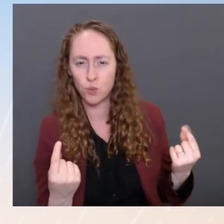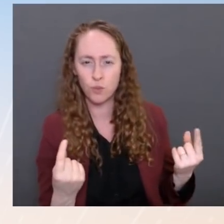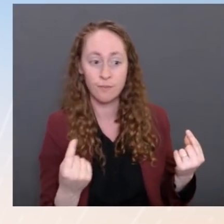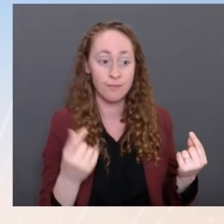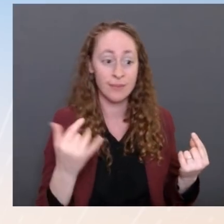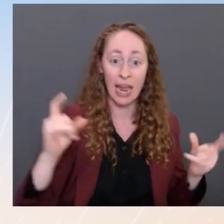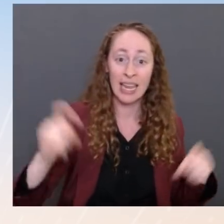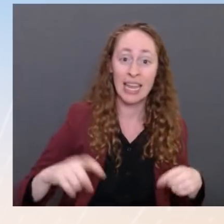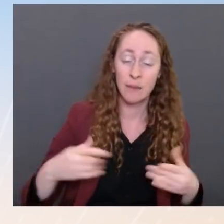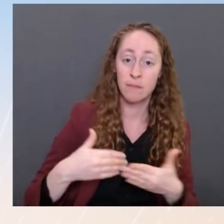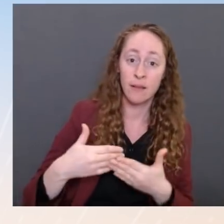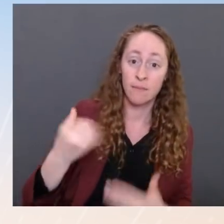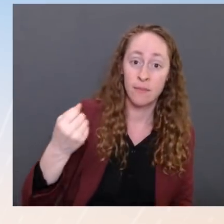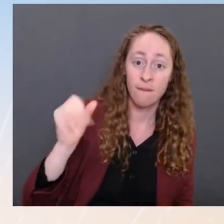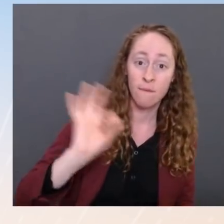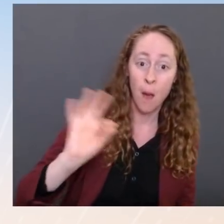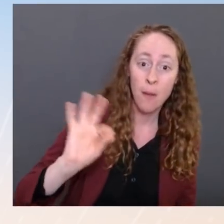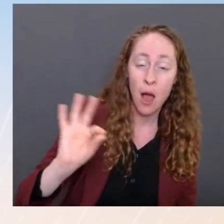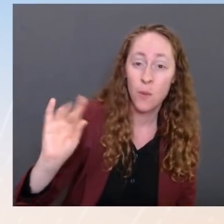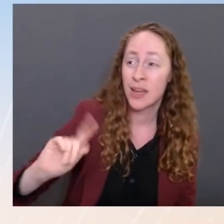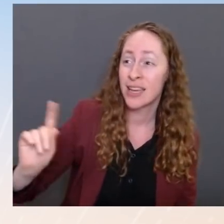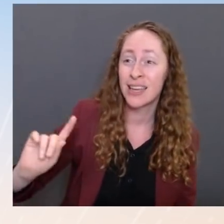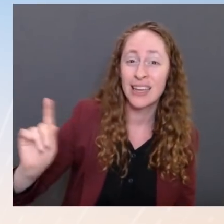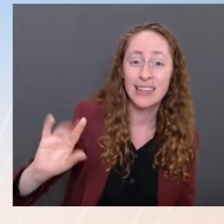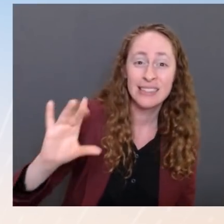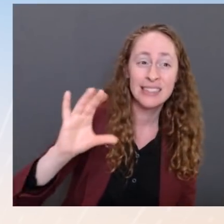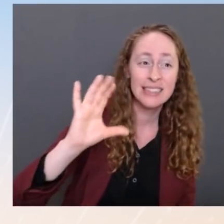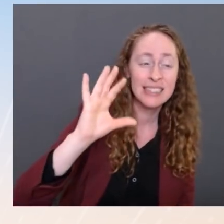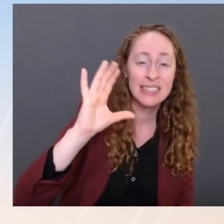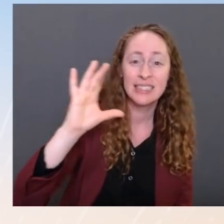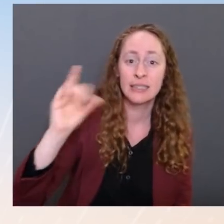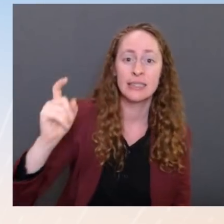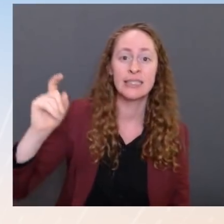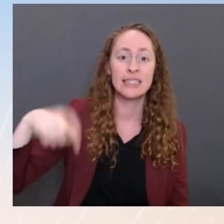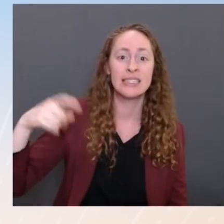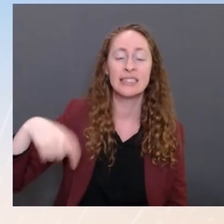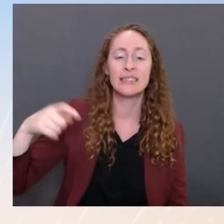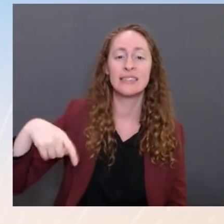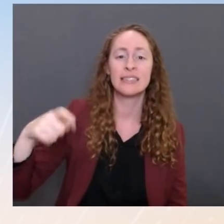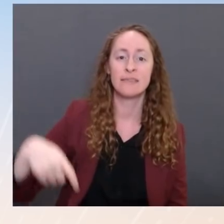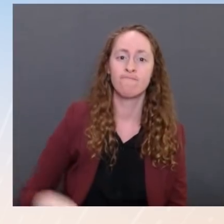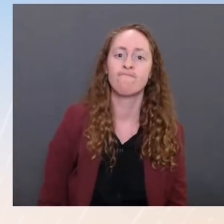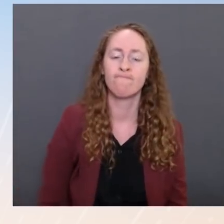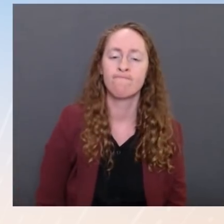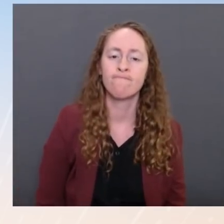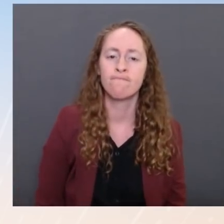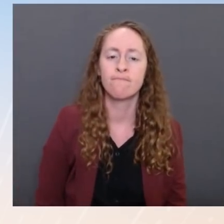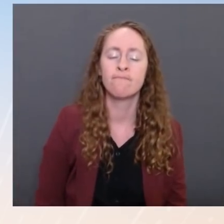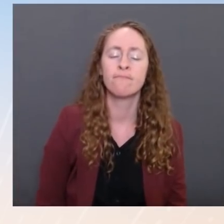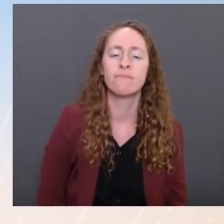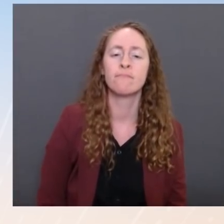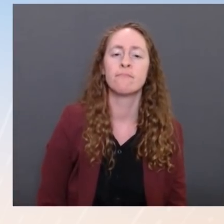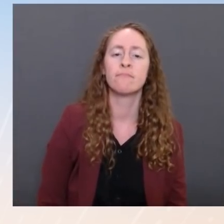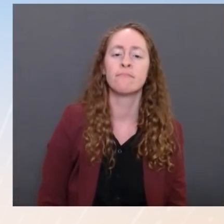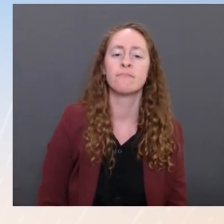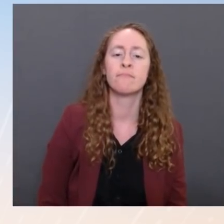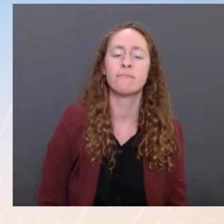And, you know, clearly, our efforts and focus now is on increasing supply from other suppliers and importing more so that we can meet the current demand